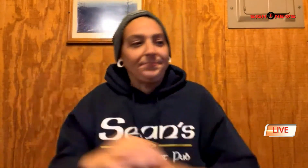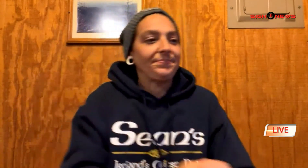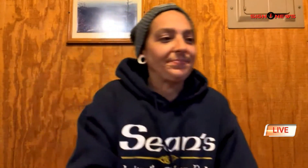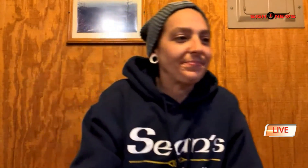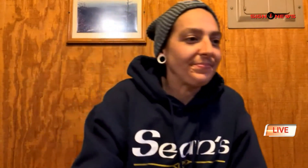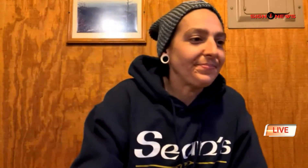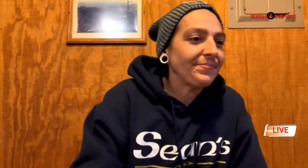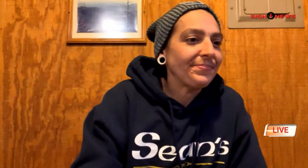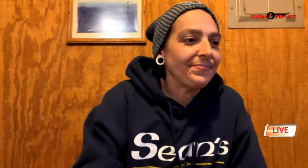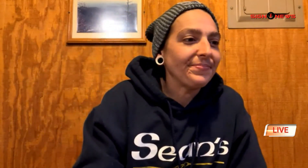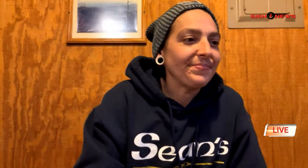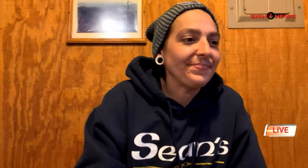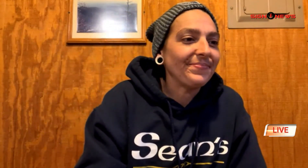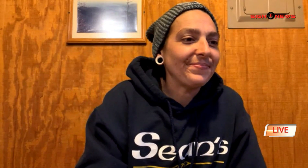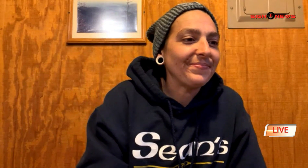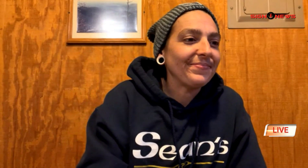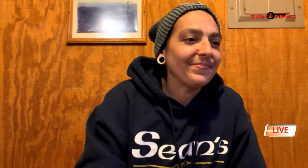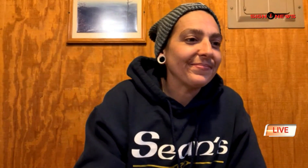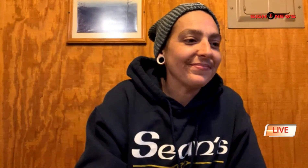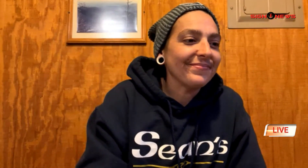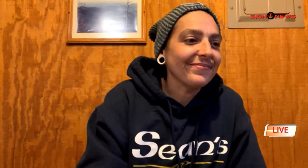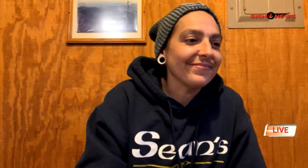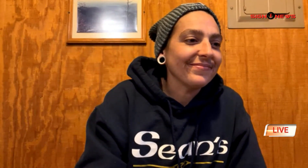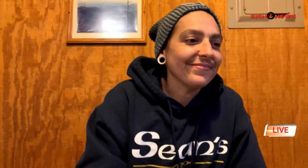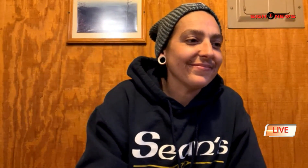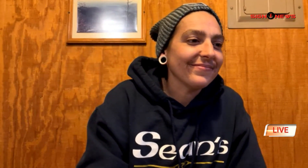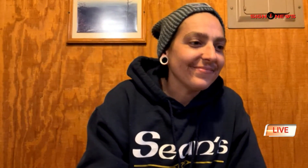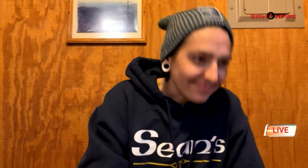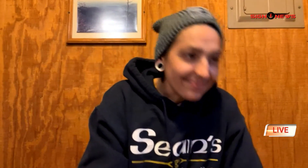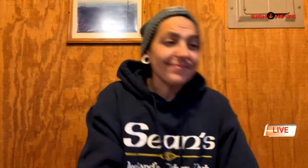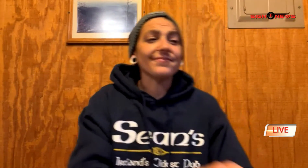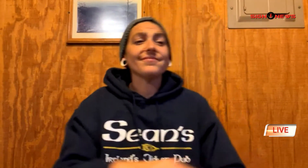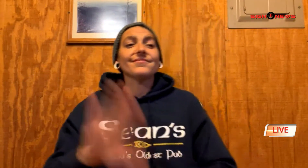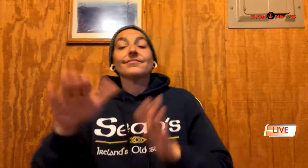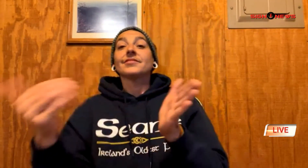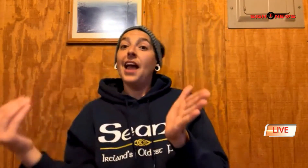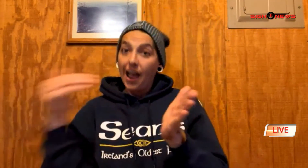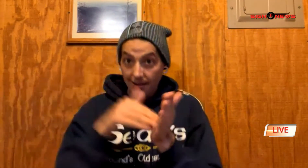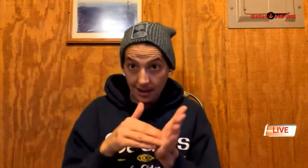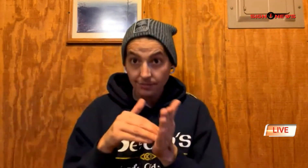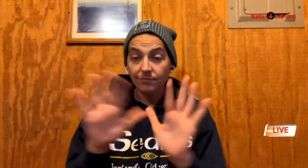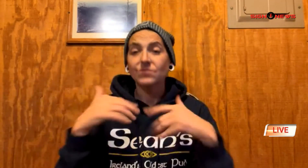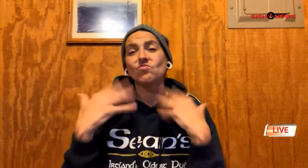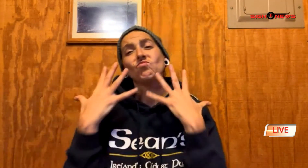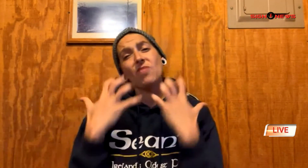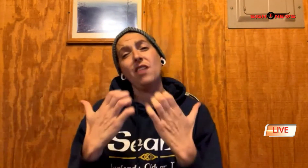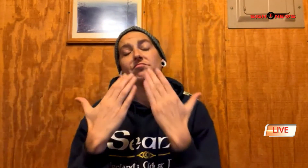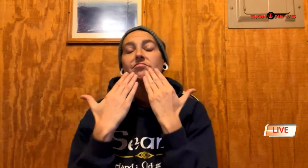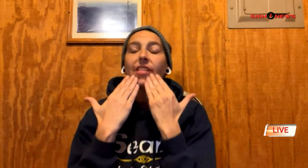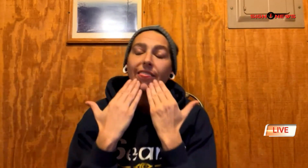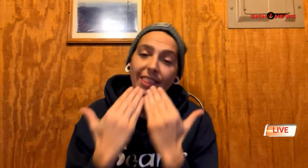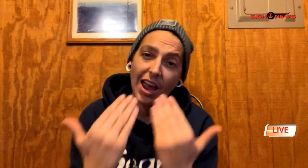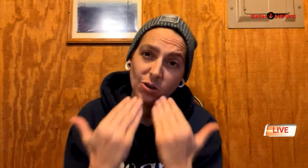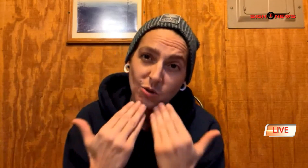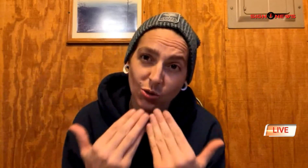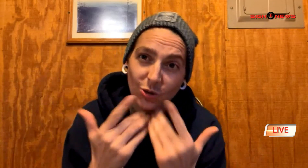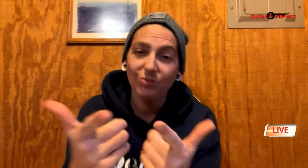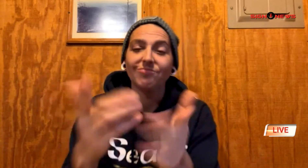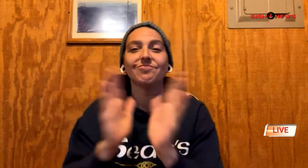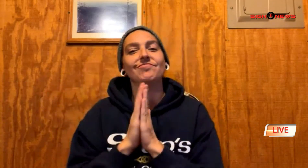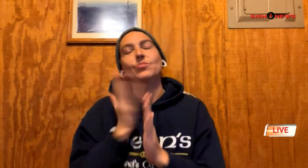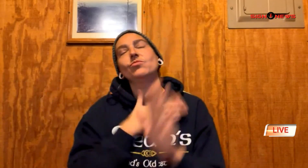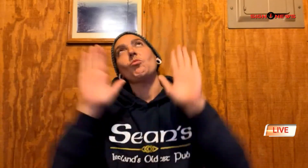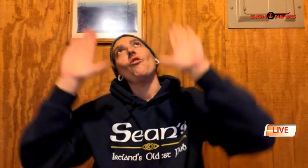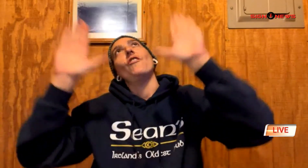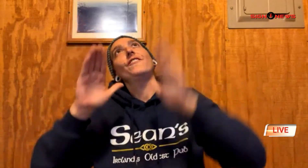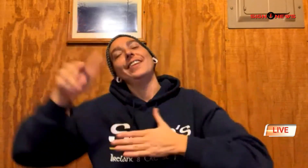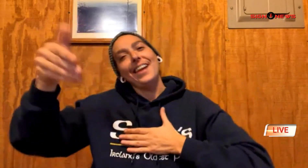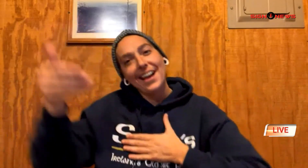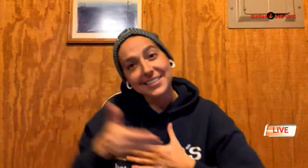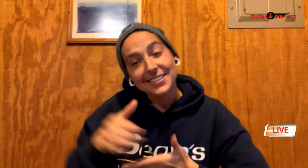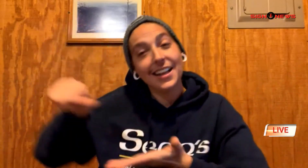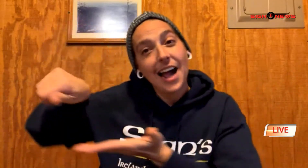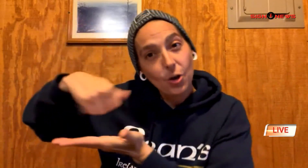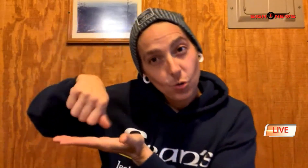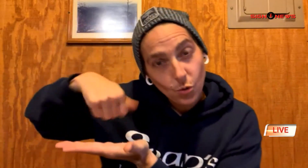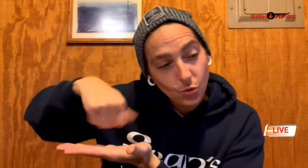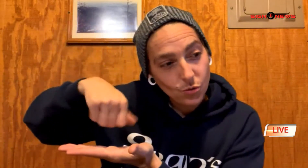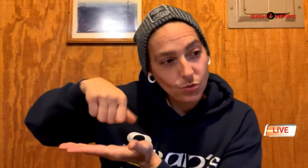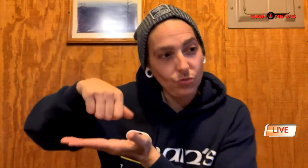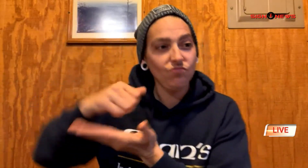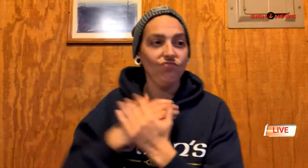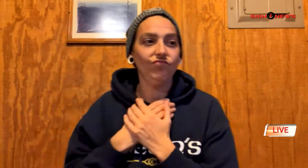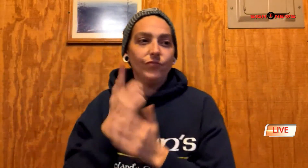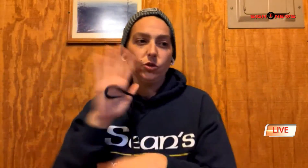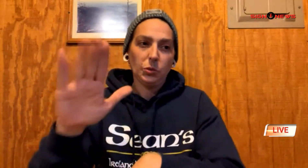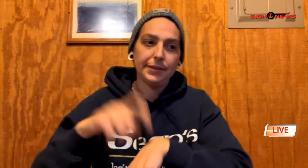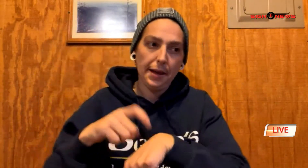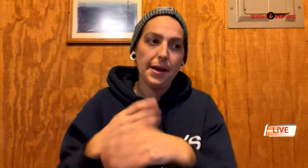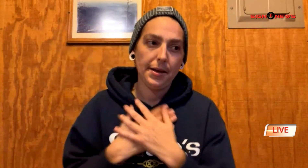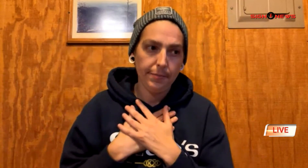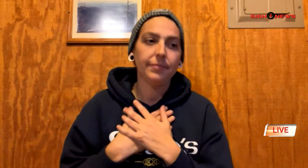up a little later tonight again thank you to my awesome guest Antoine Hunter tonight